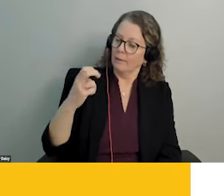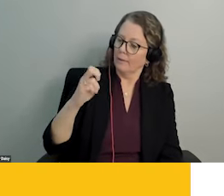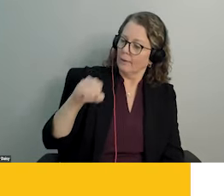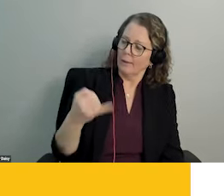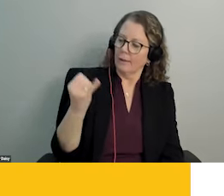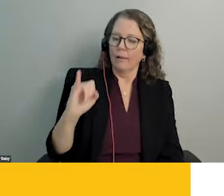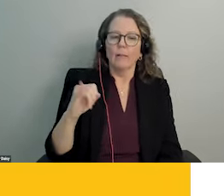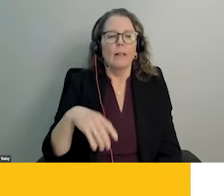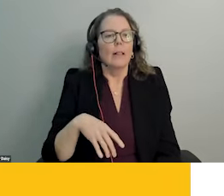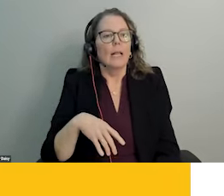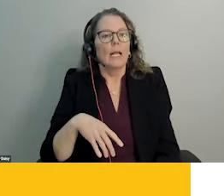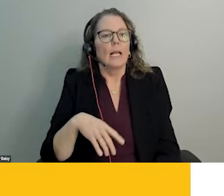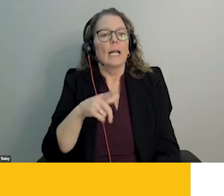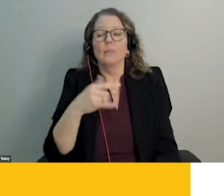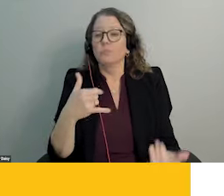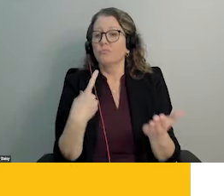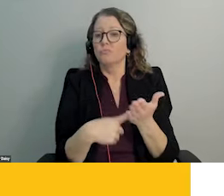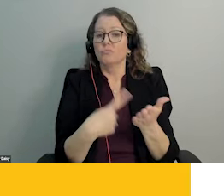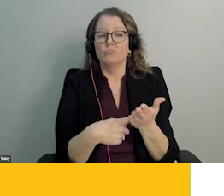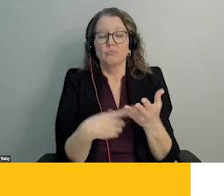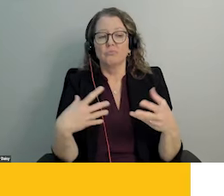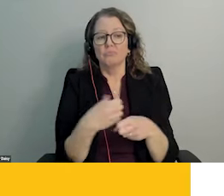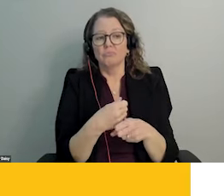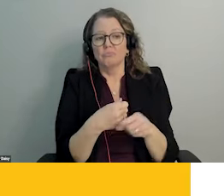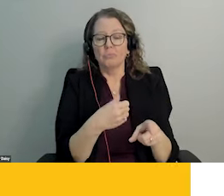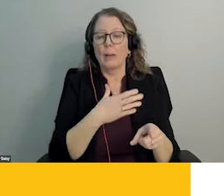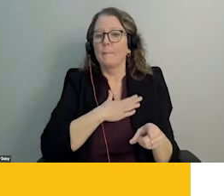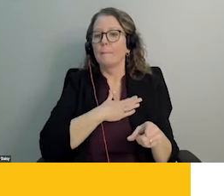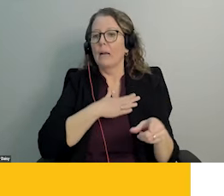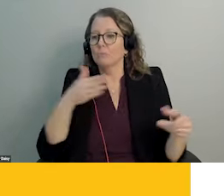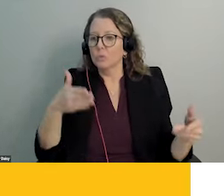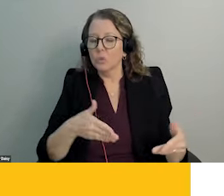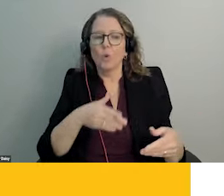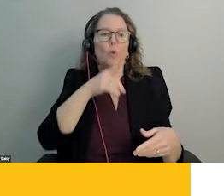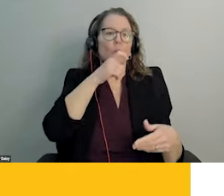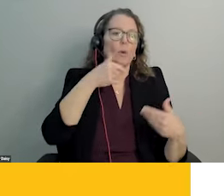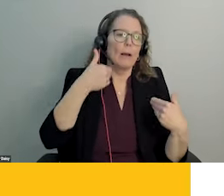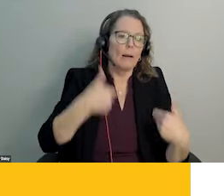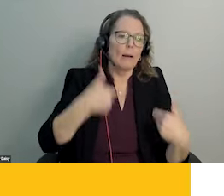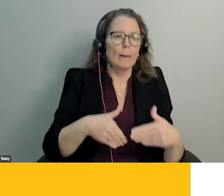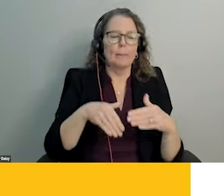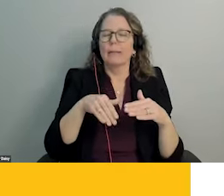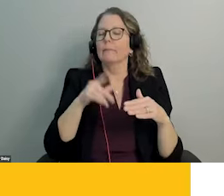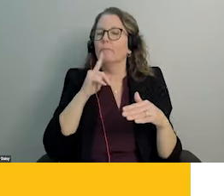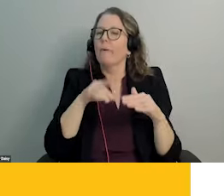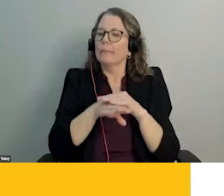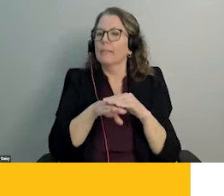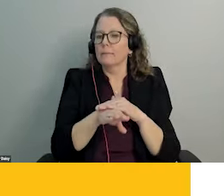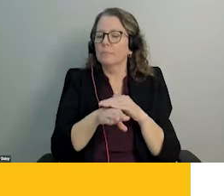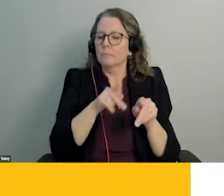Just a little bit of what we'll cover today, I'll give a little bit of my introduction and who I am as an accessibility professional.